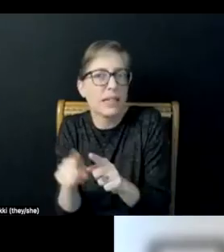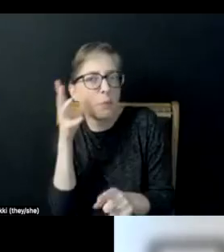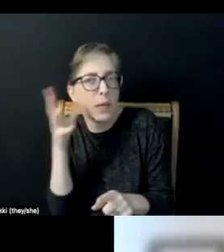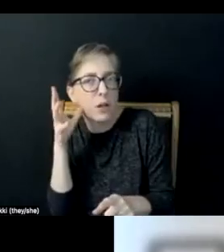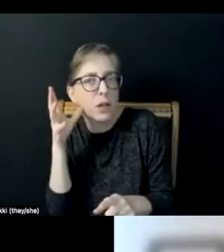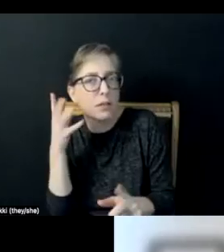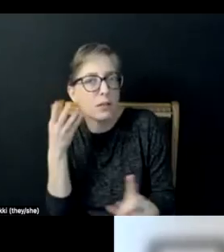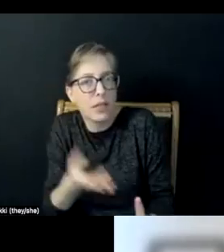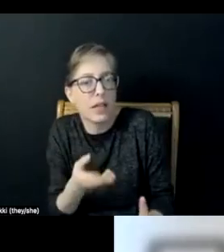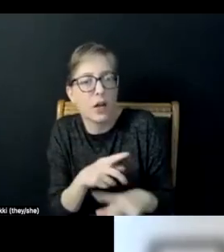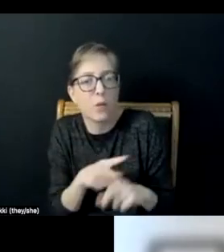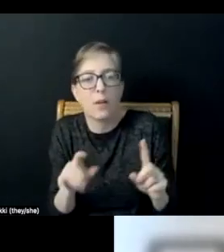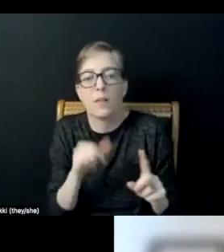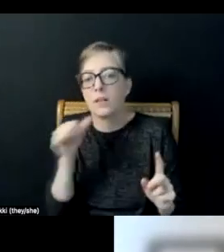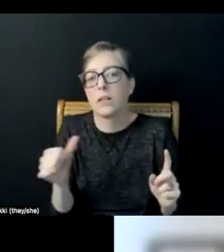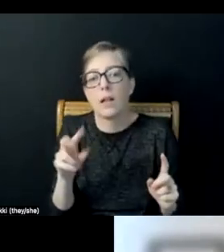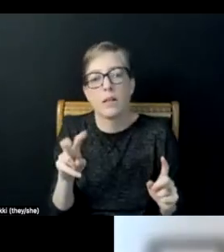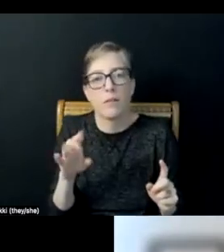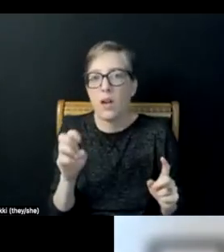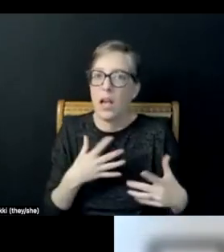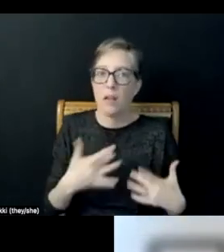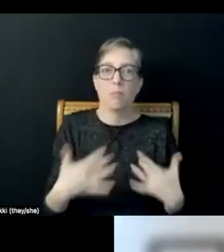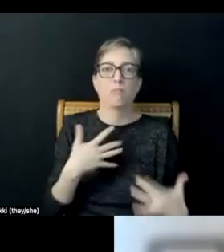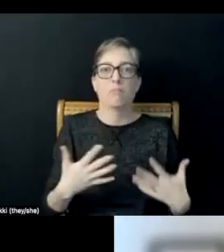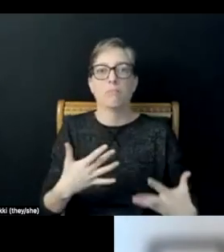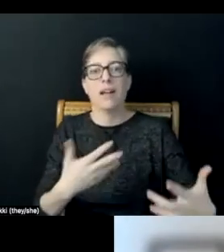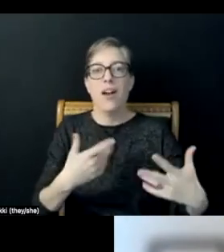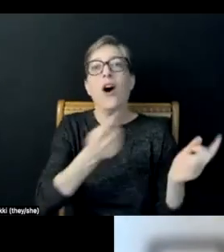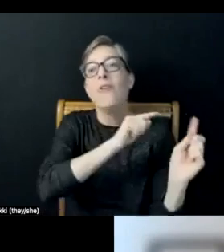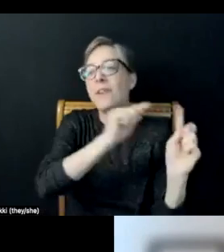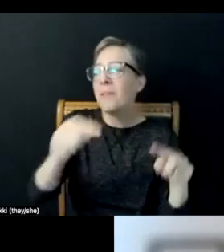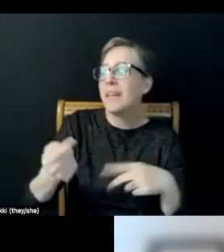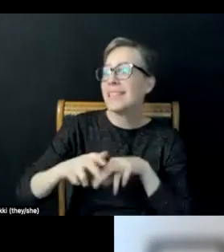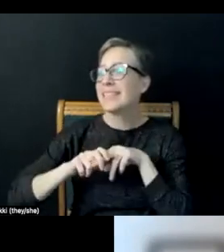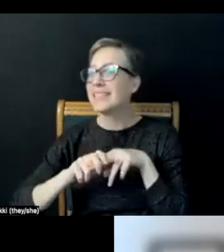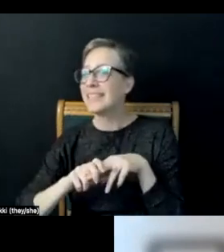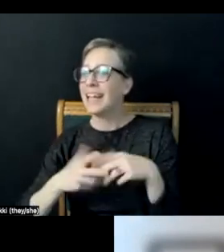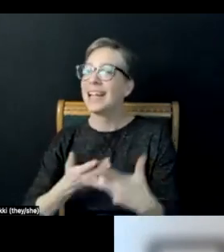The vibe is not one of come in and sit and let your energy spread through this place.